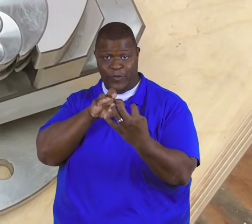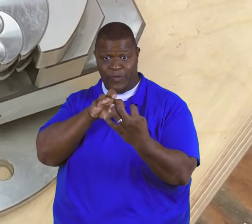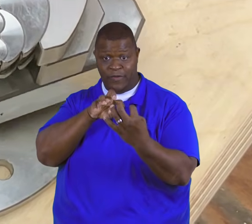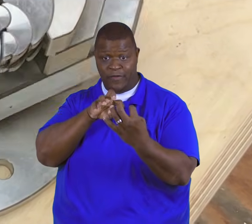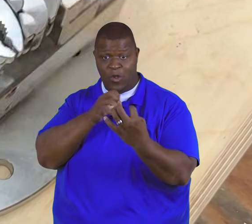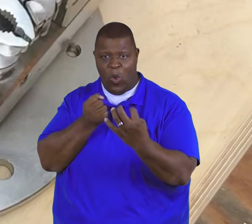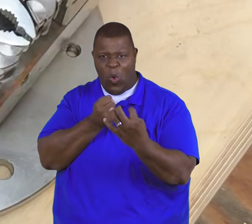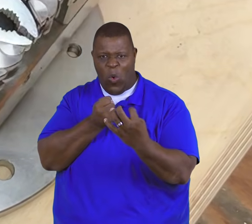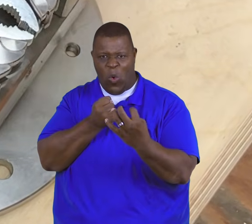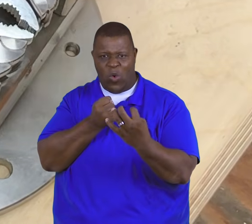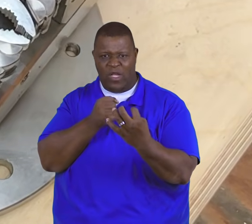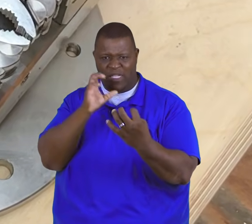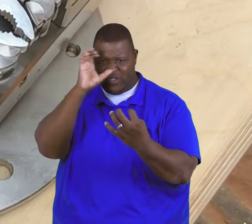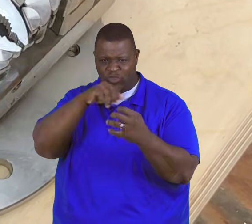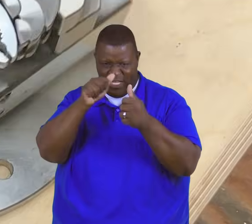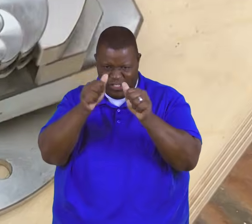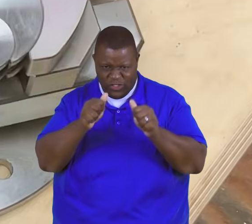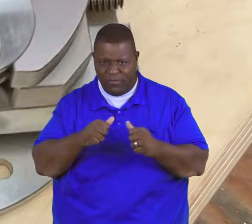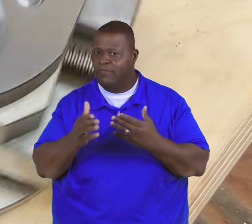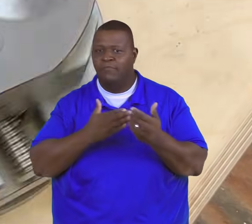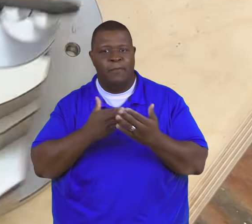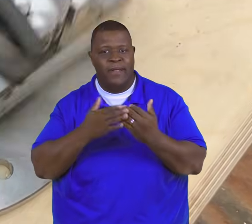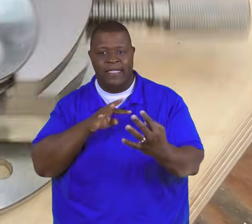Oh, look at that. Look at that!